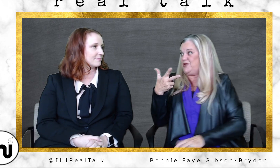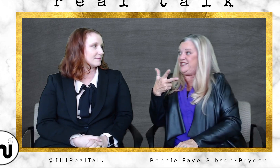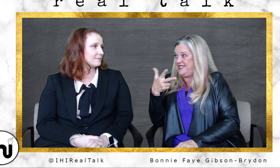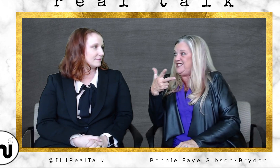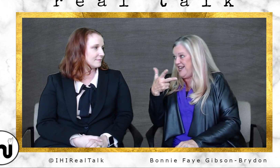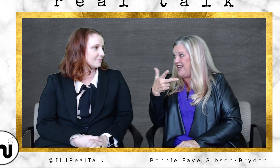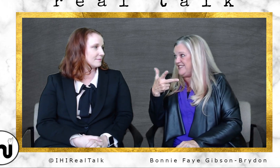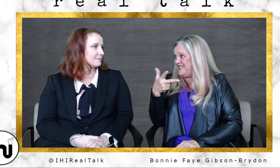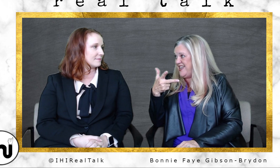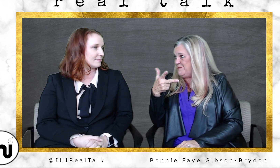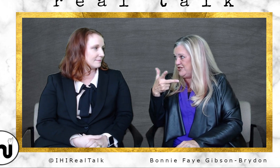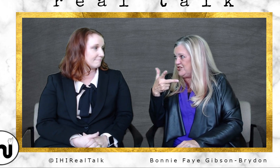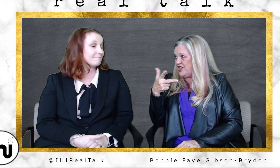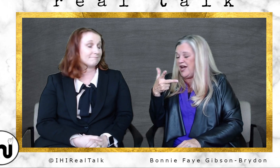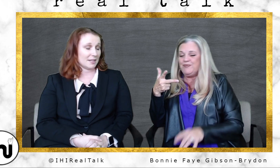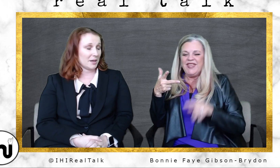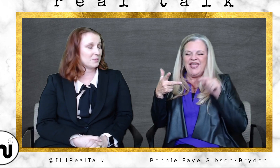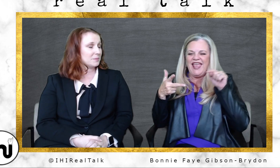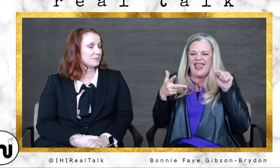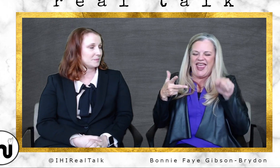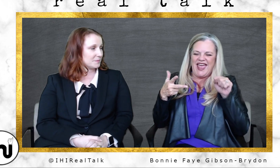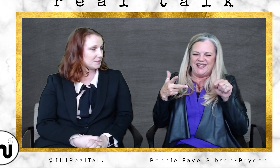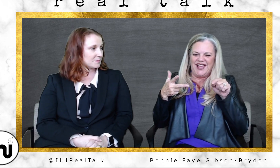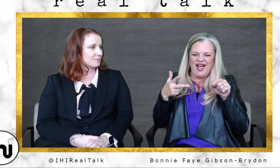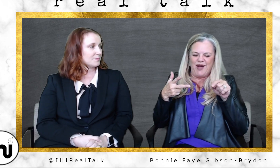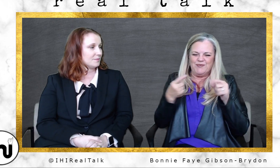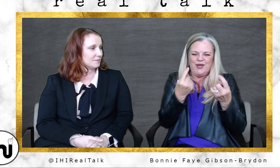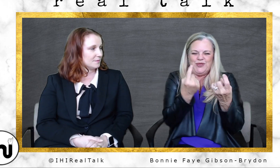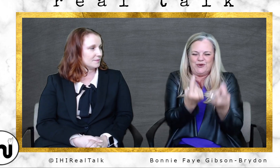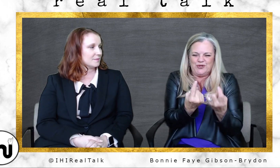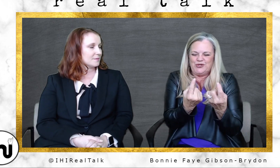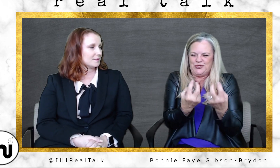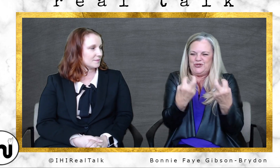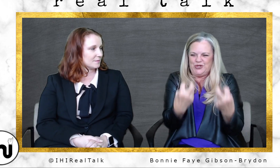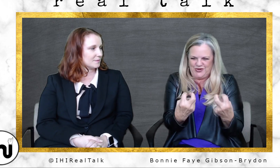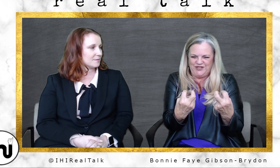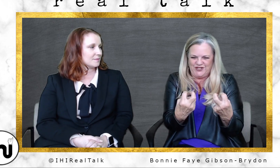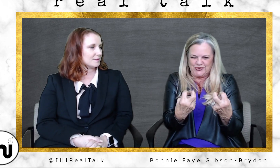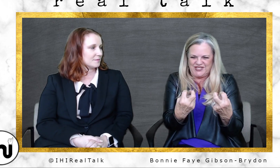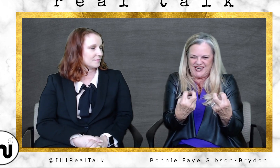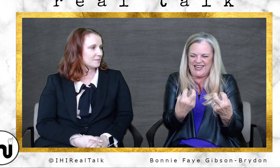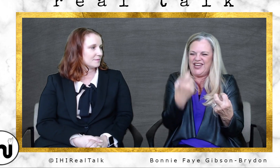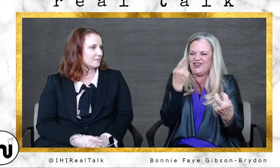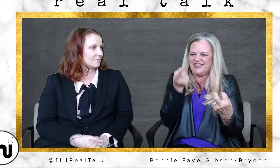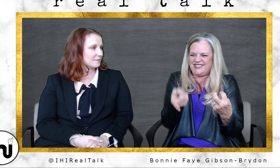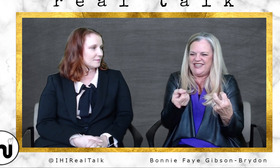CDIs in that mentorshop. And there was two individuals sitting here, and the CDI